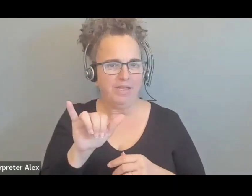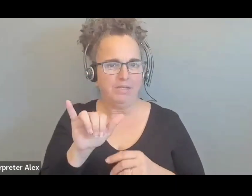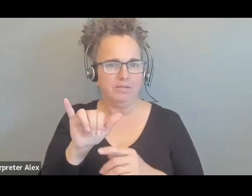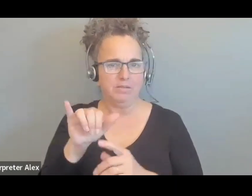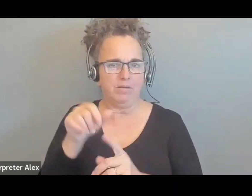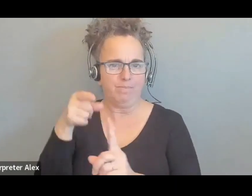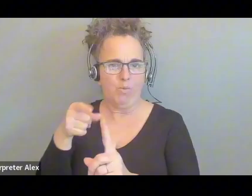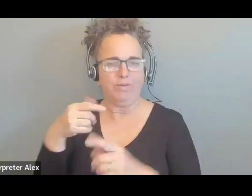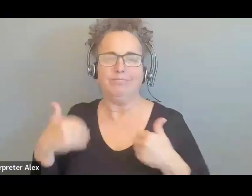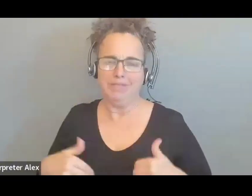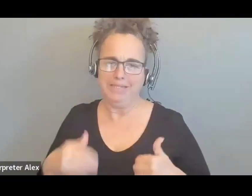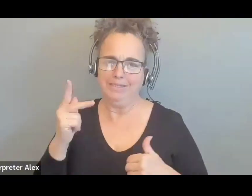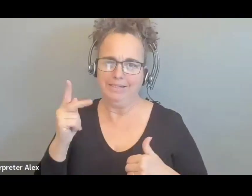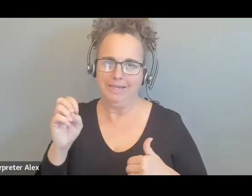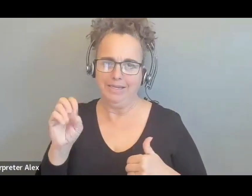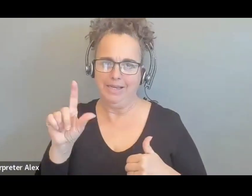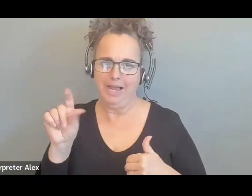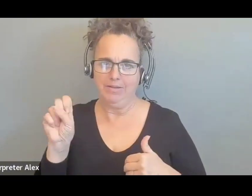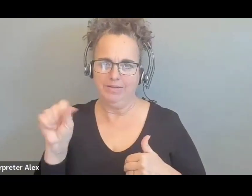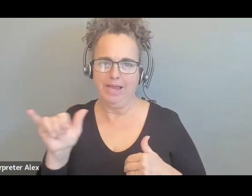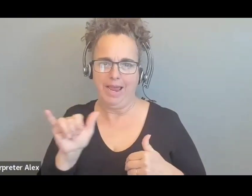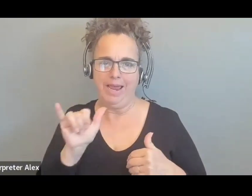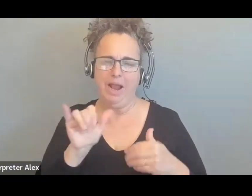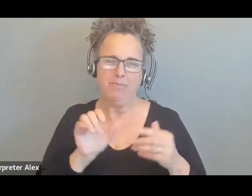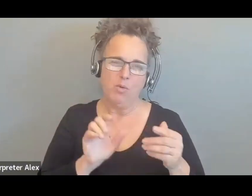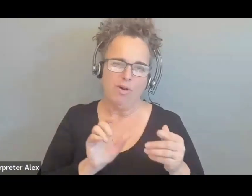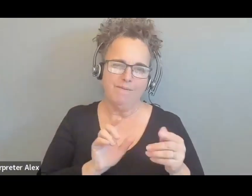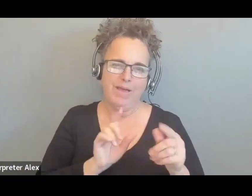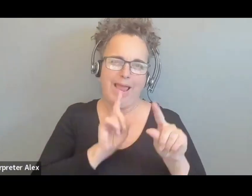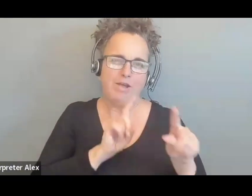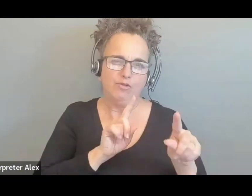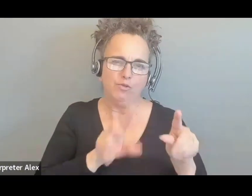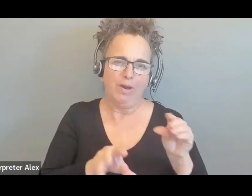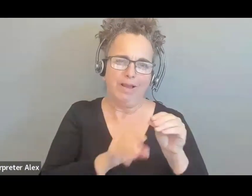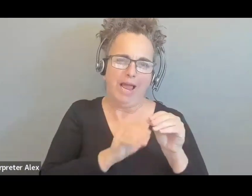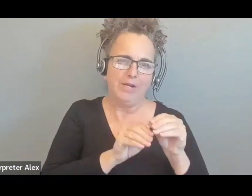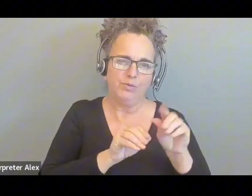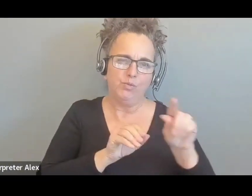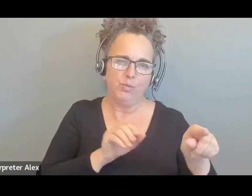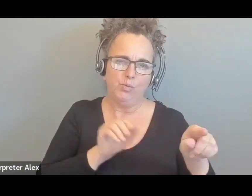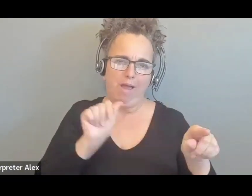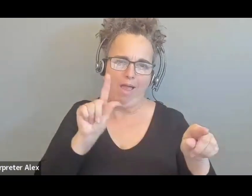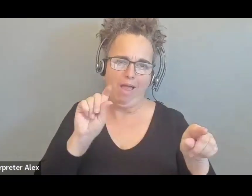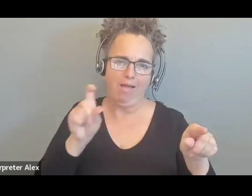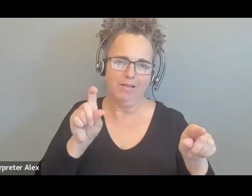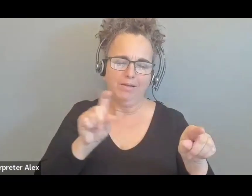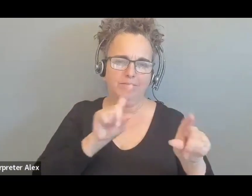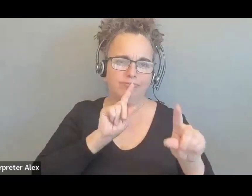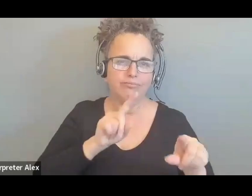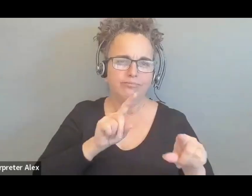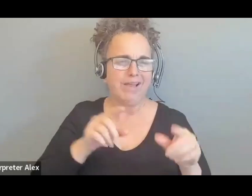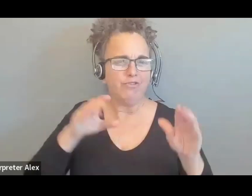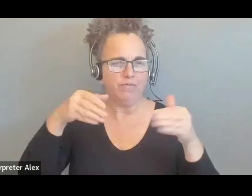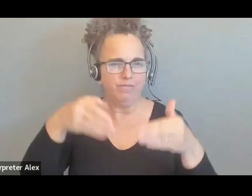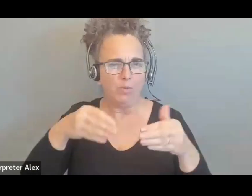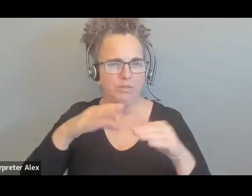this is Kelsey, off of Alex and kind of thinking locally because I, I think this also speaks to a little bit of